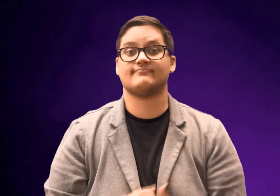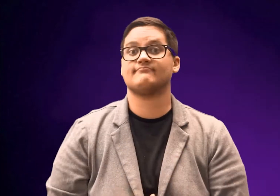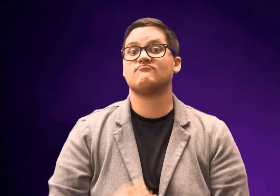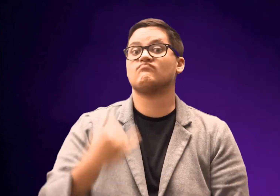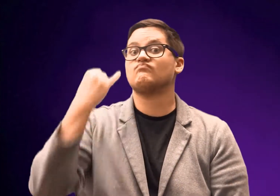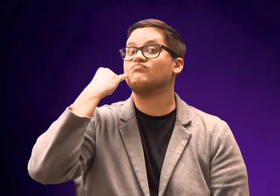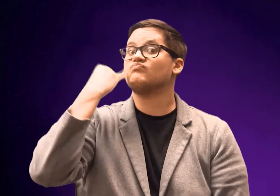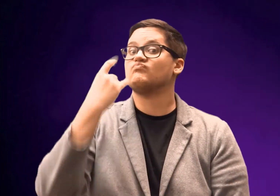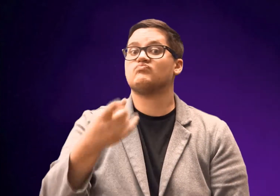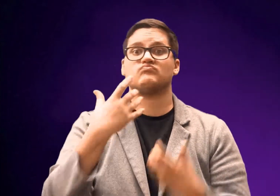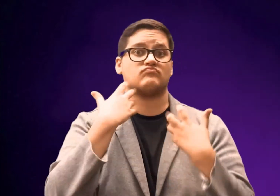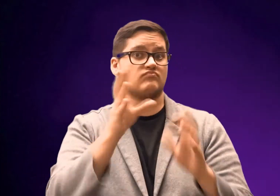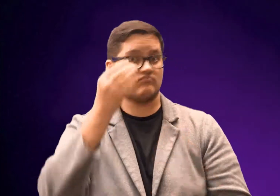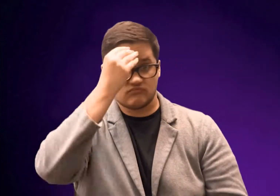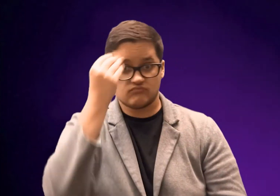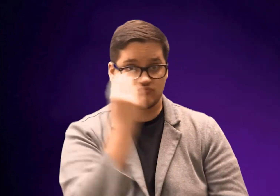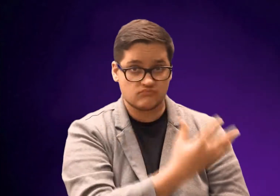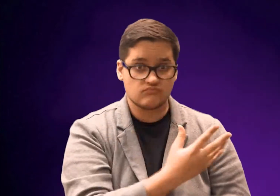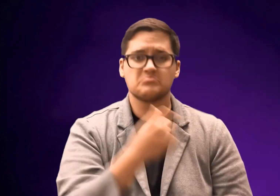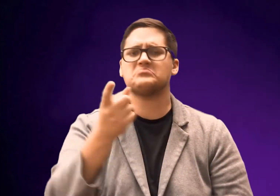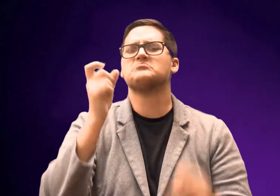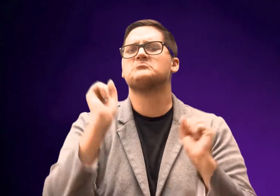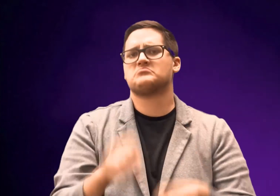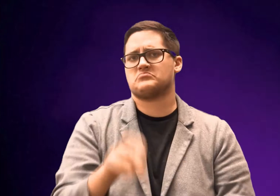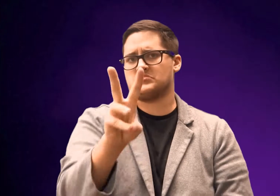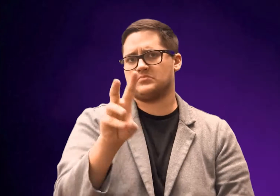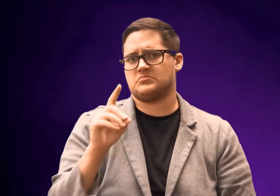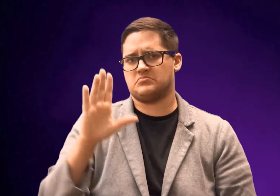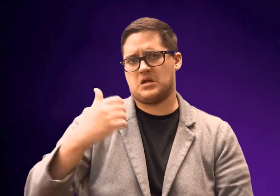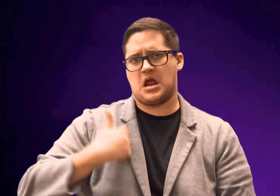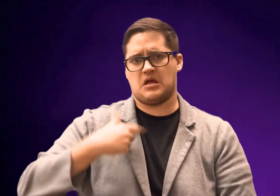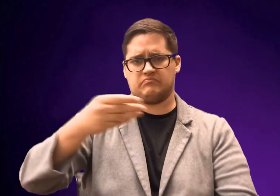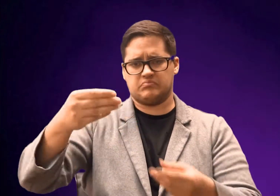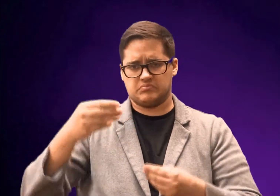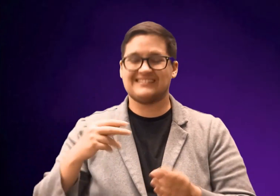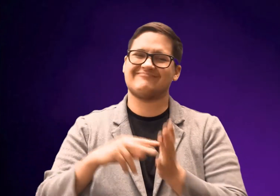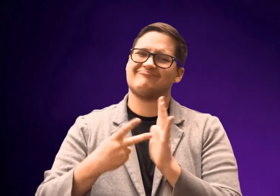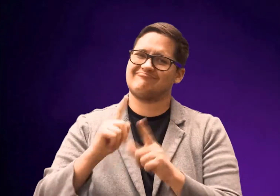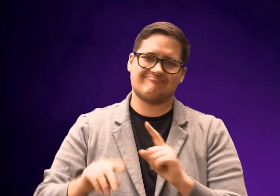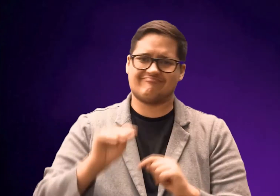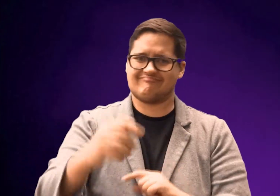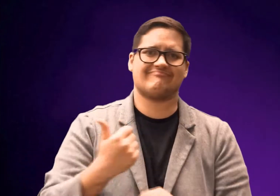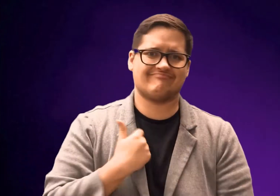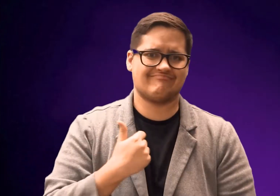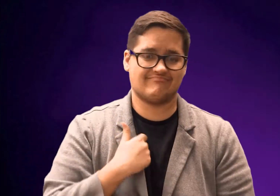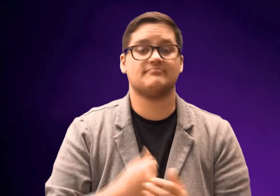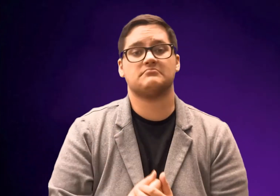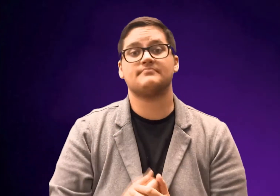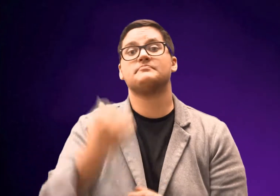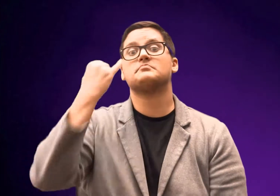If you do not want to inform your spouse/partner, then you can withdraw your application. That means you would not be able to move to Canada.